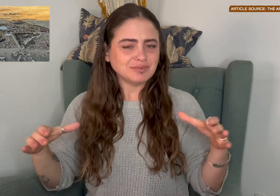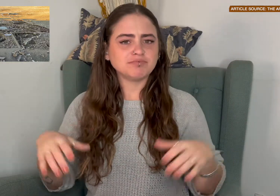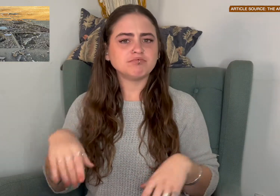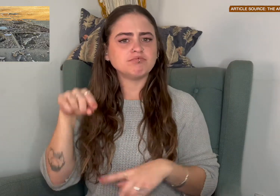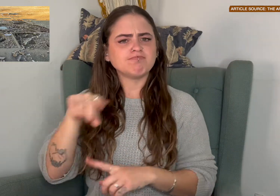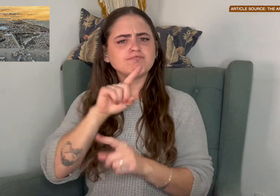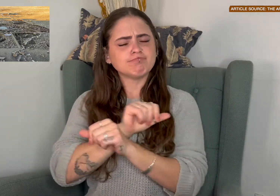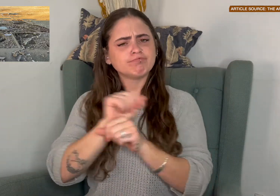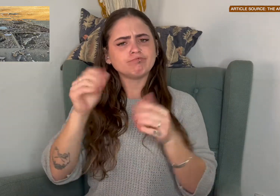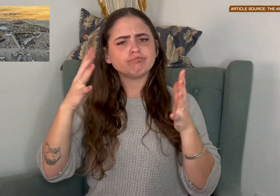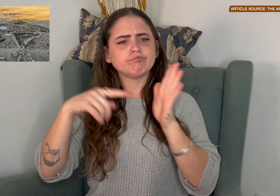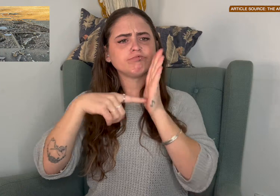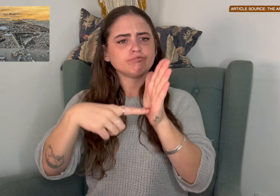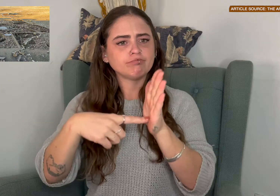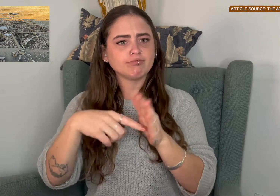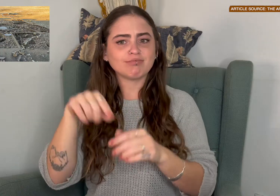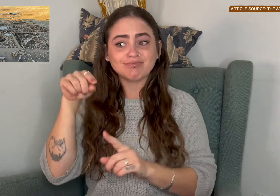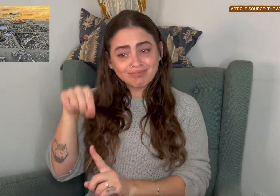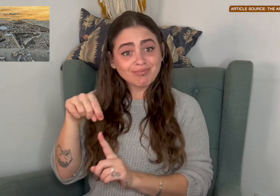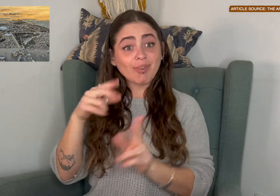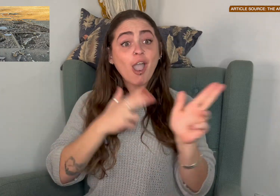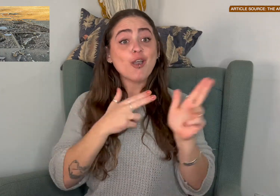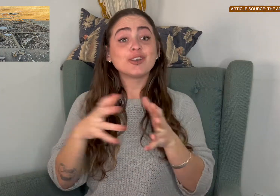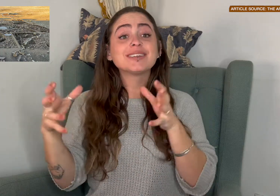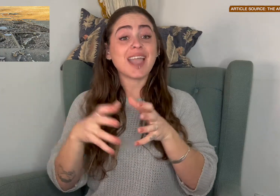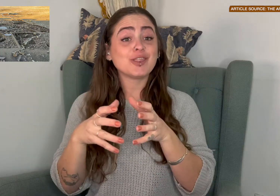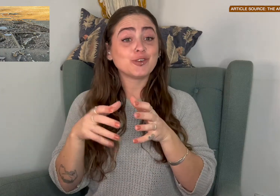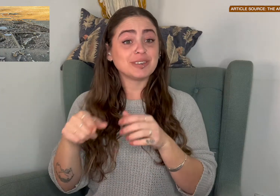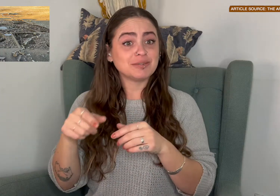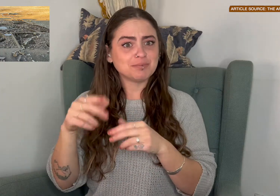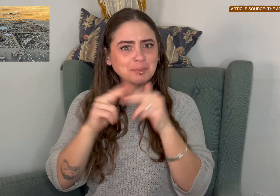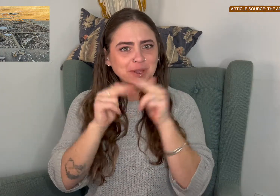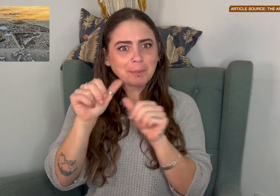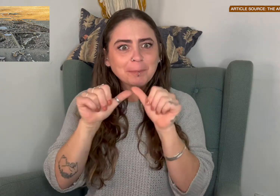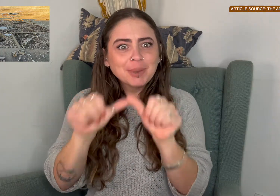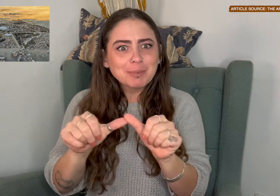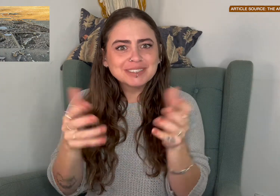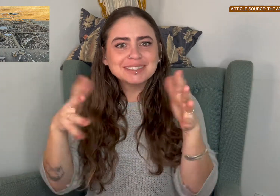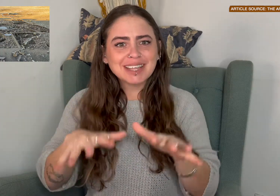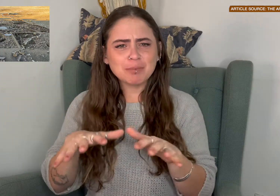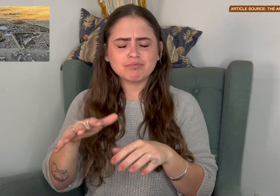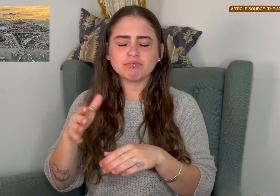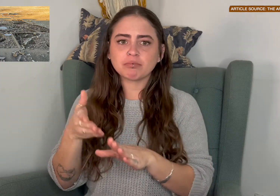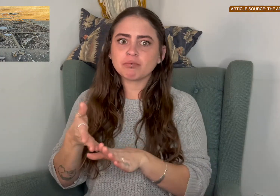that demonstrates that hunter-gatherers built permanent settlements